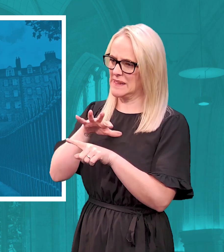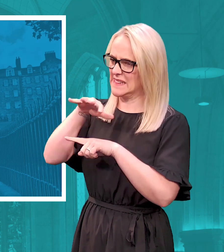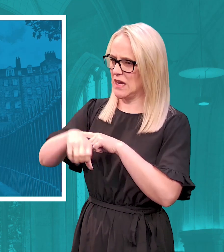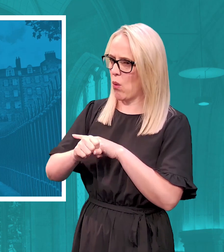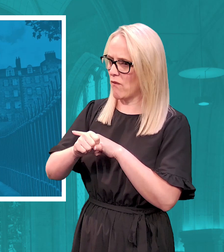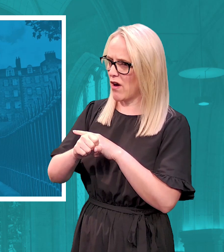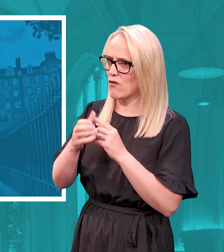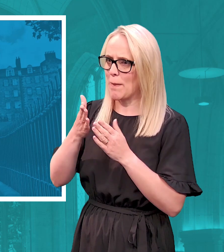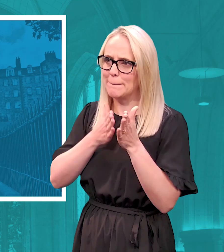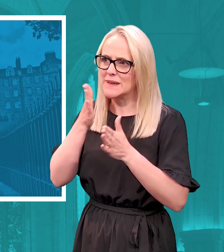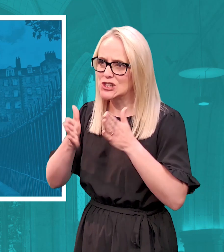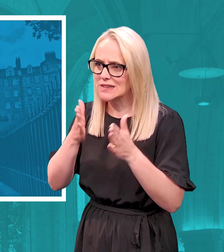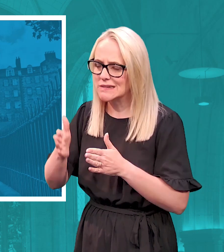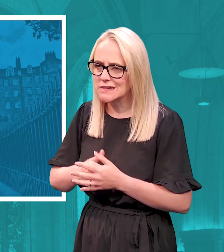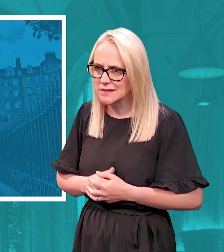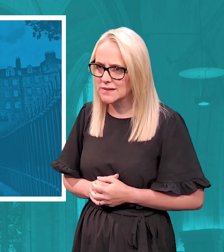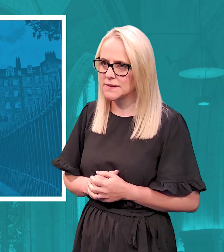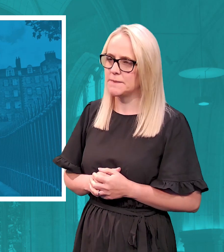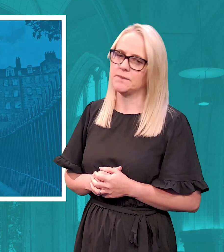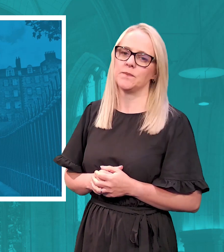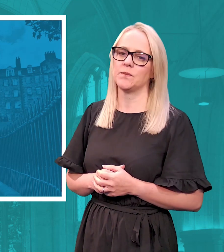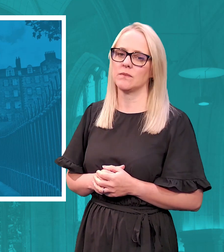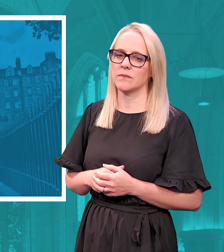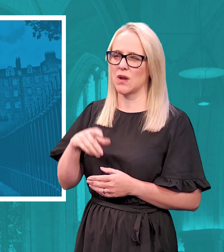And we all know that the church has too many buildings,